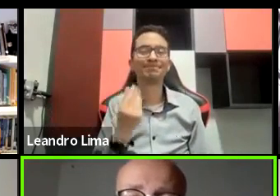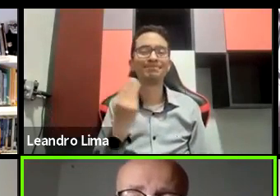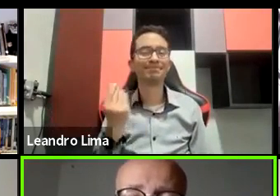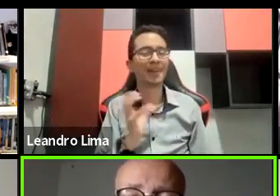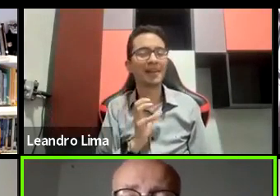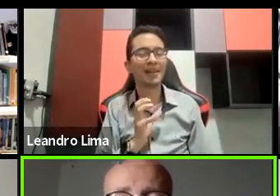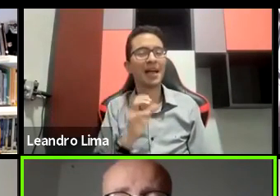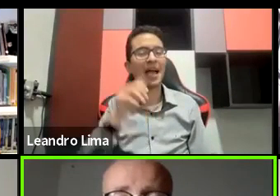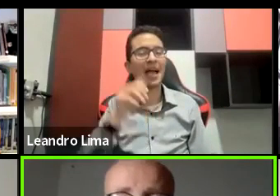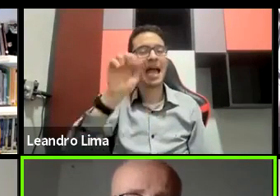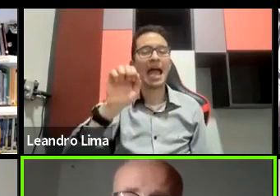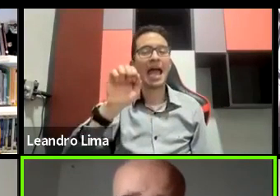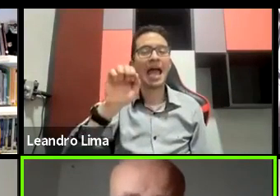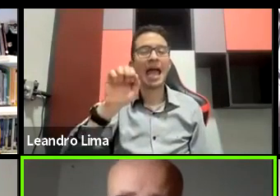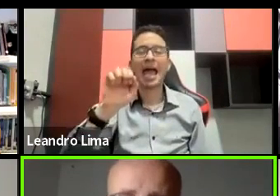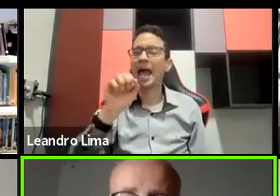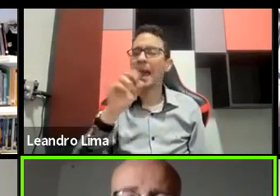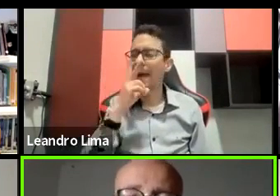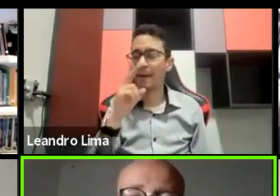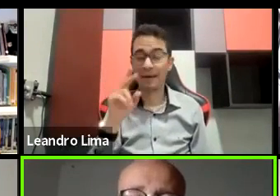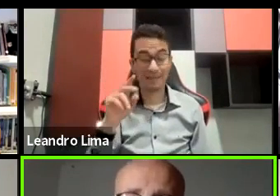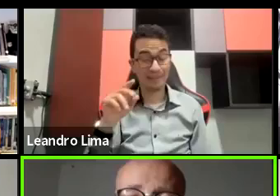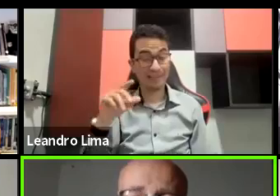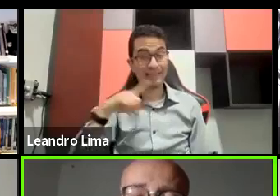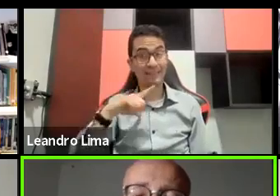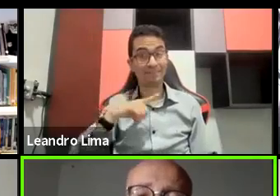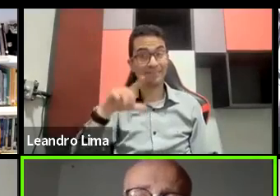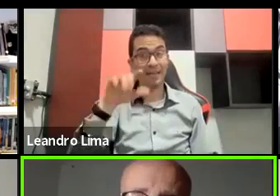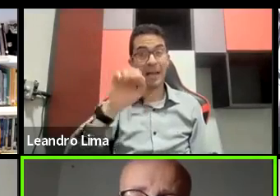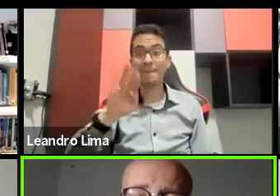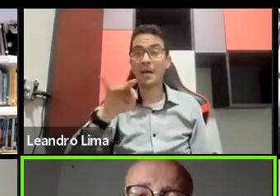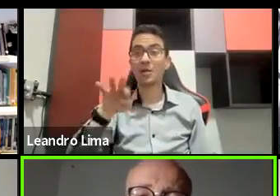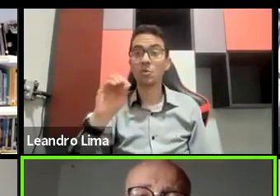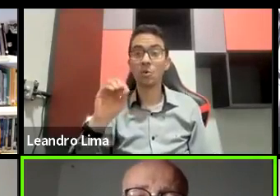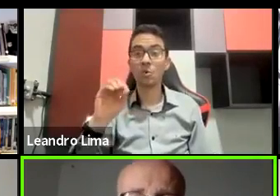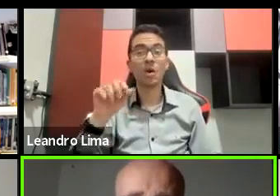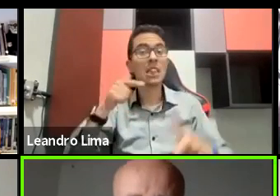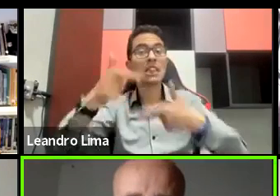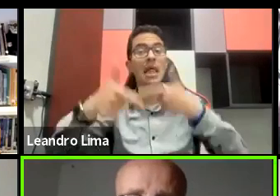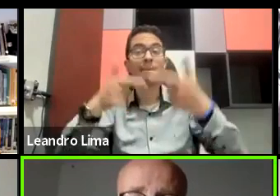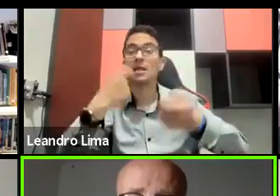any administration more a little bit by I teach but little bit by I teach but little bit by I teach but otherwise, it's much more time otherwise, it's much more time